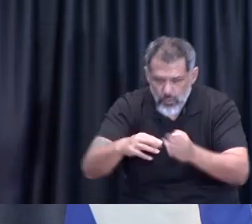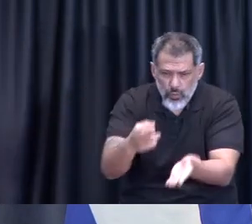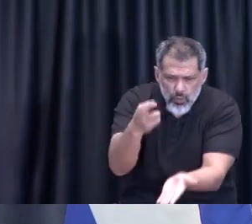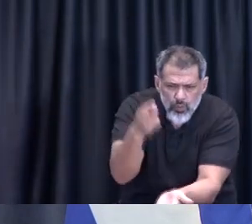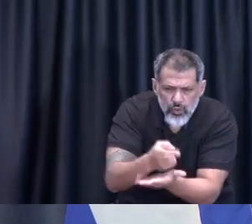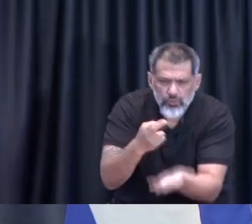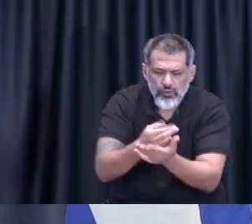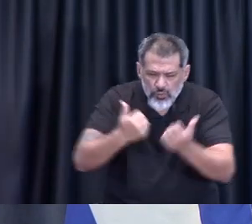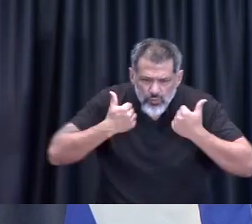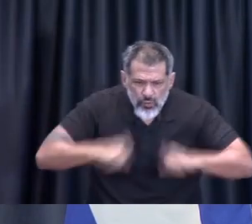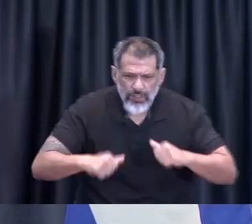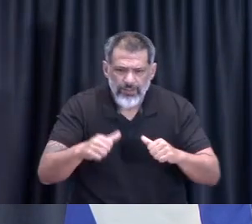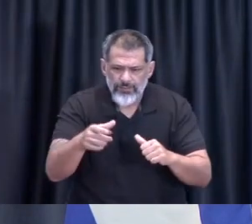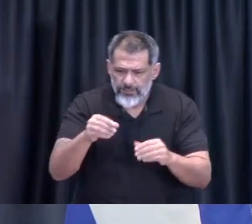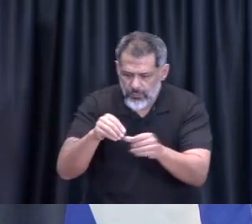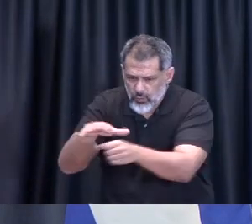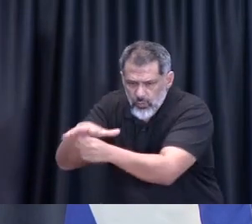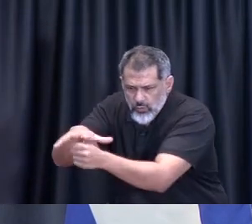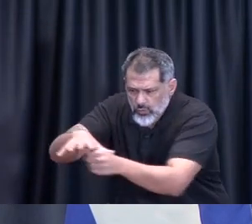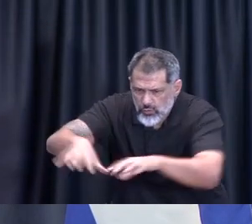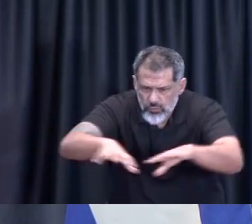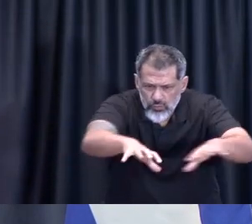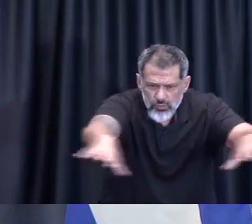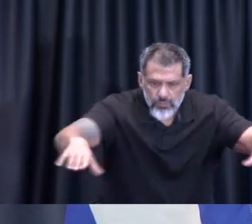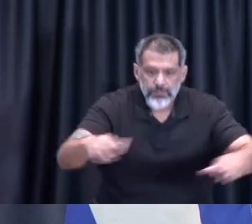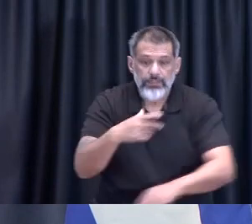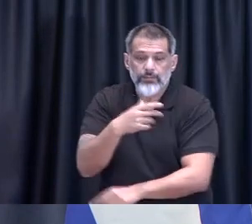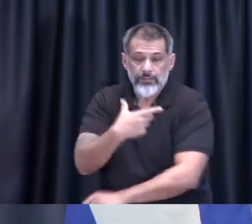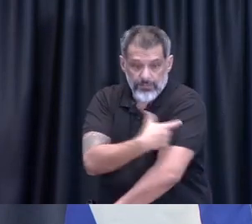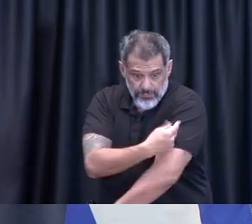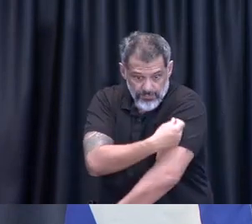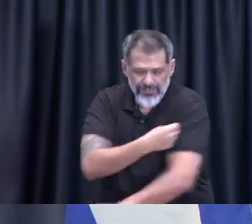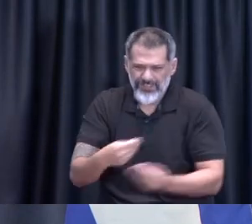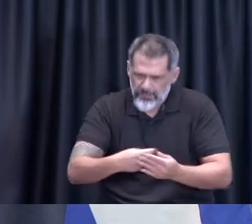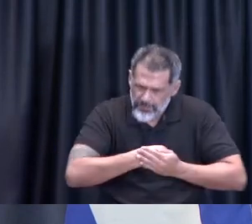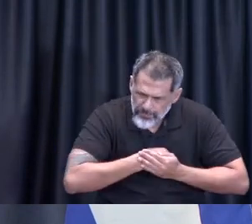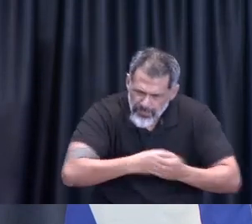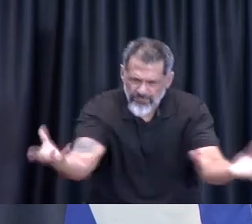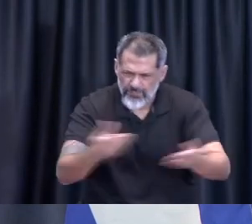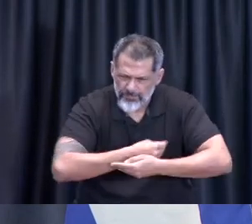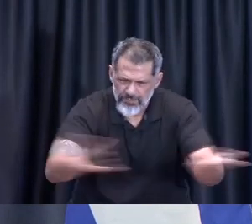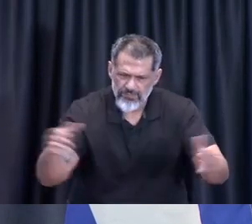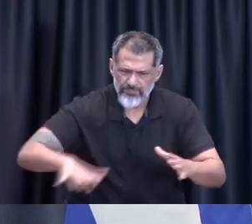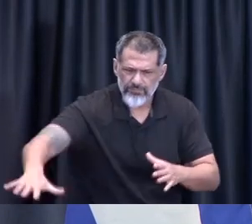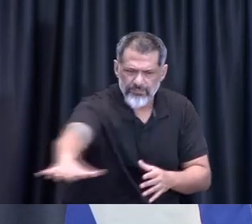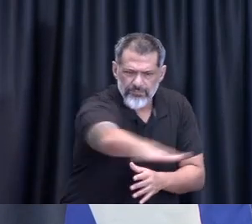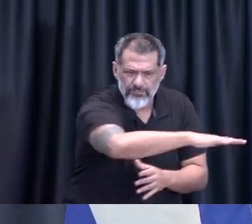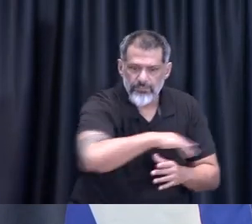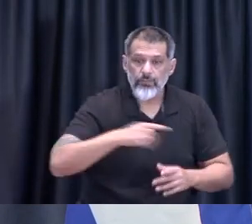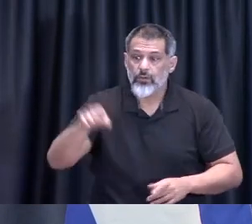to these settings and bringing the vaccine to people where they live, work,